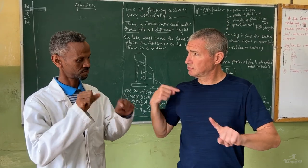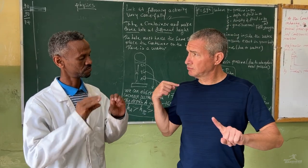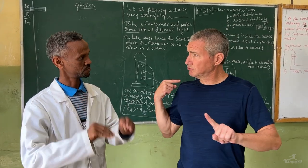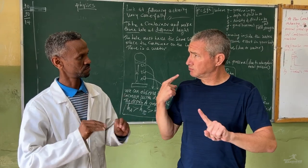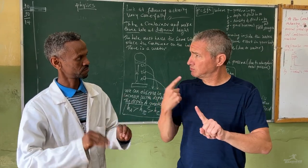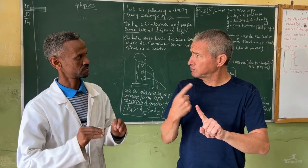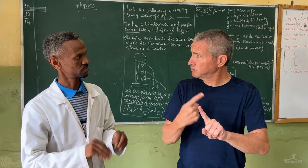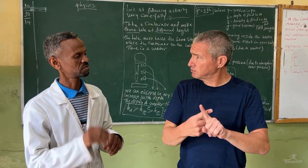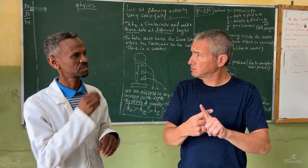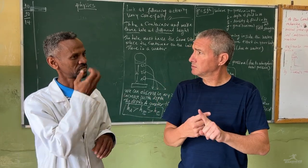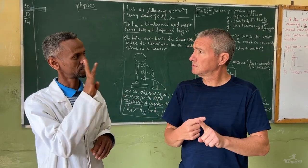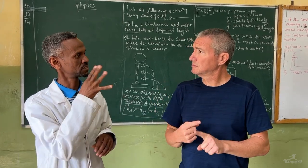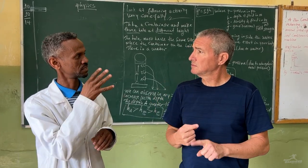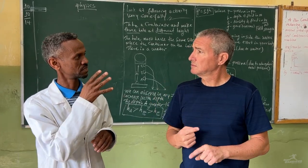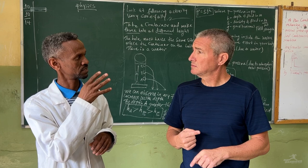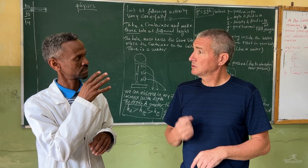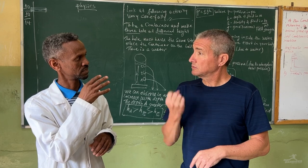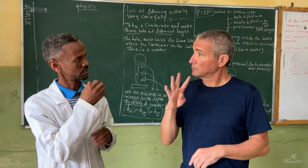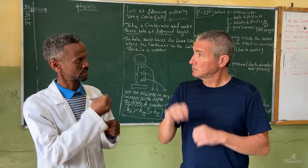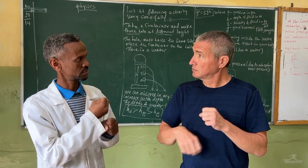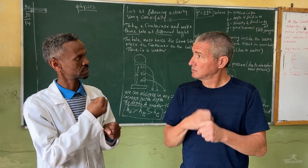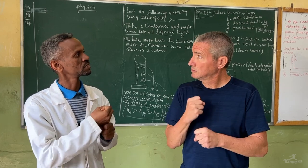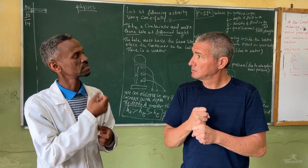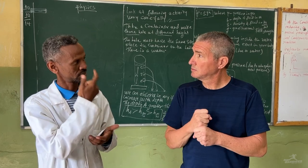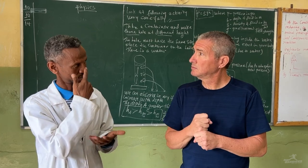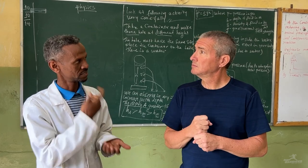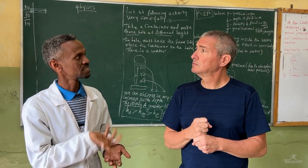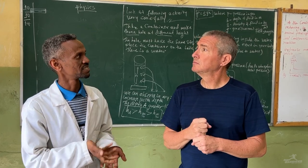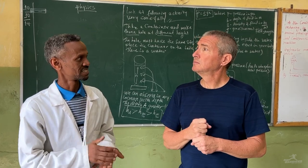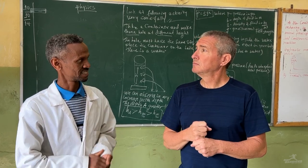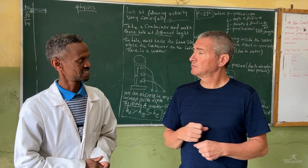For how long? 14 years. 14, wow.